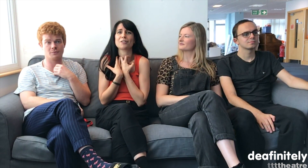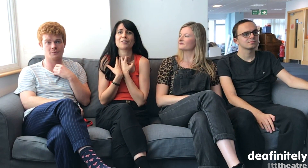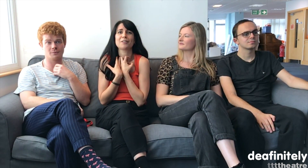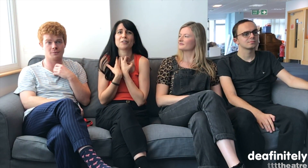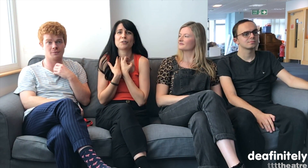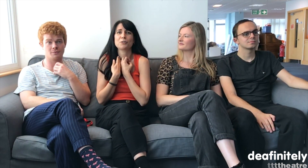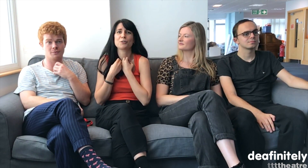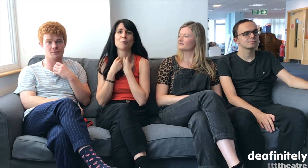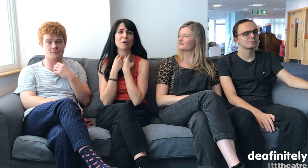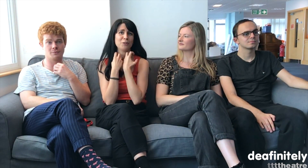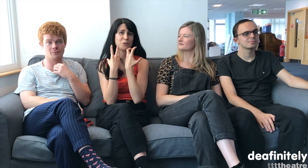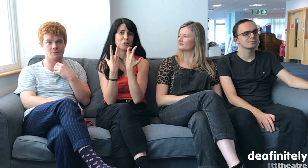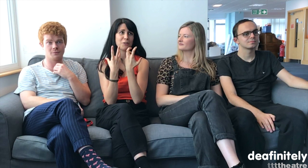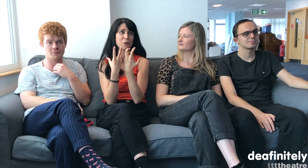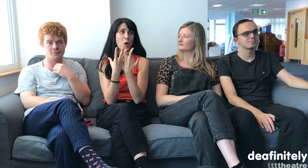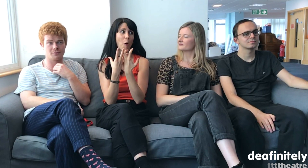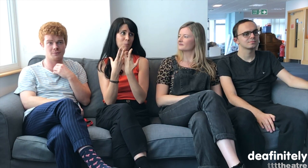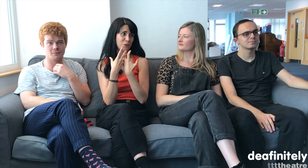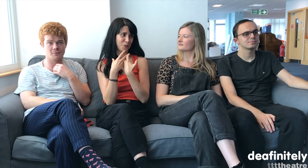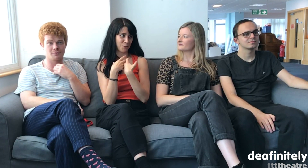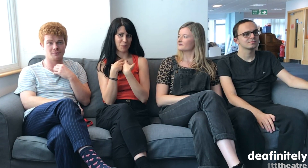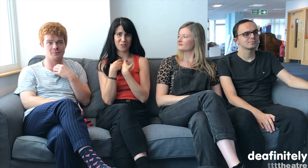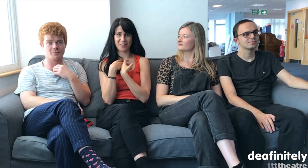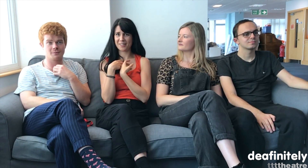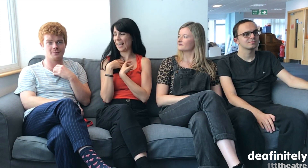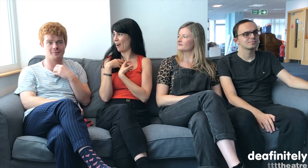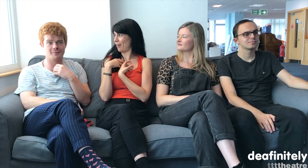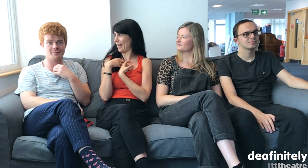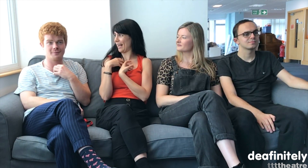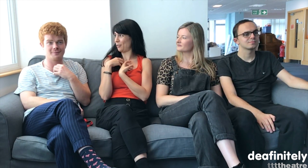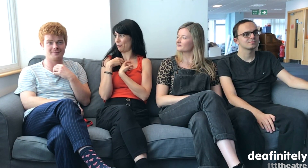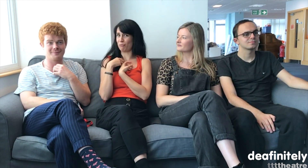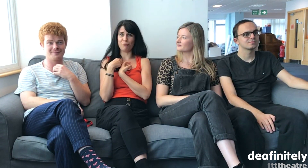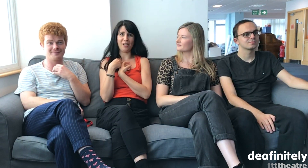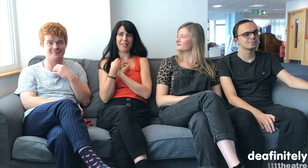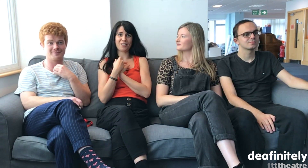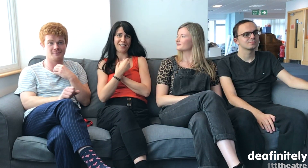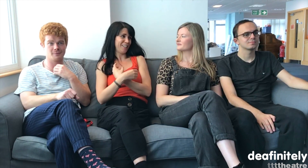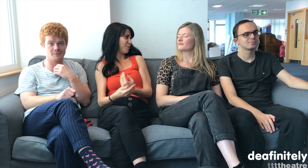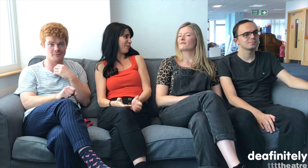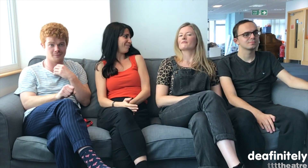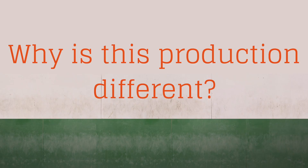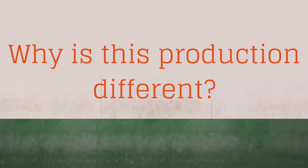so much options which is scary and really exciting as well